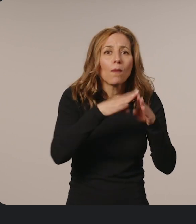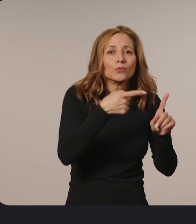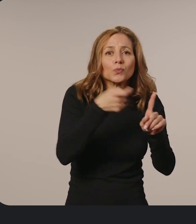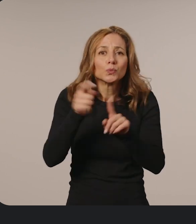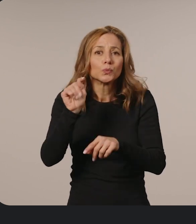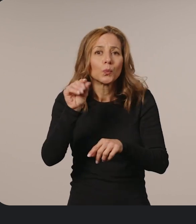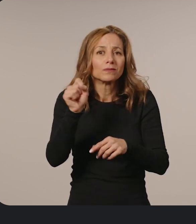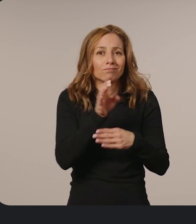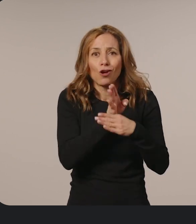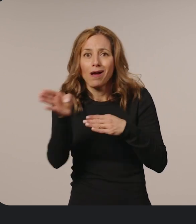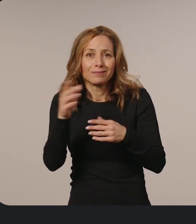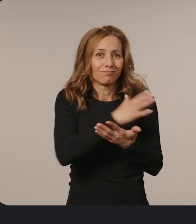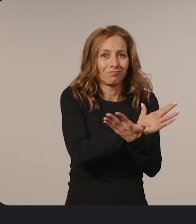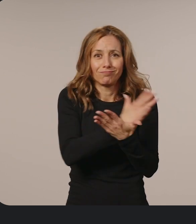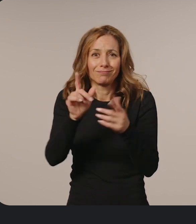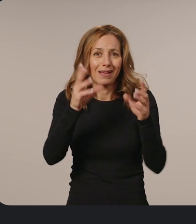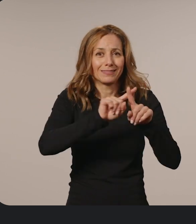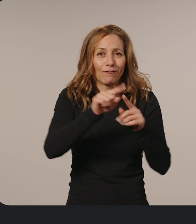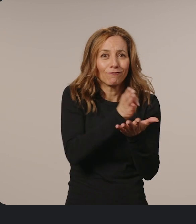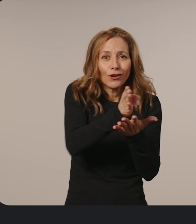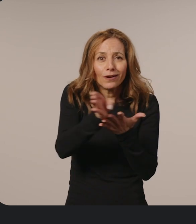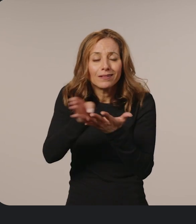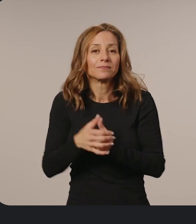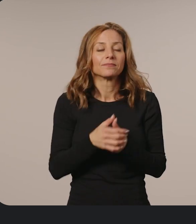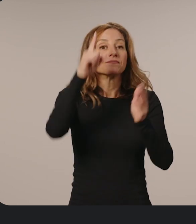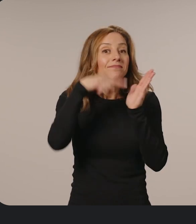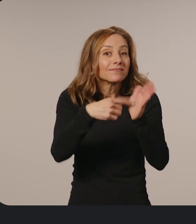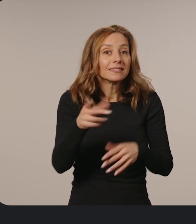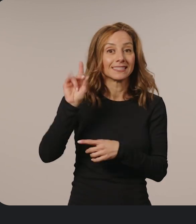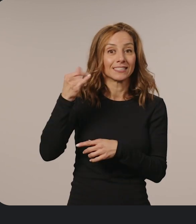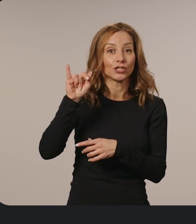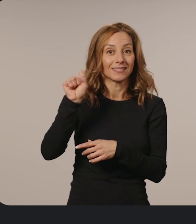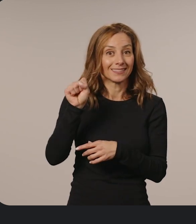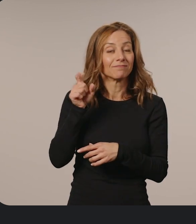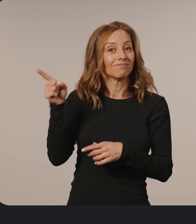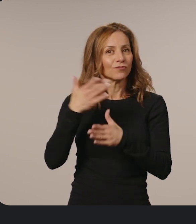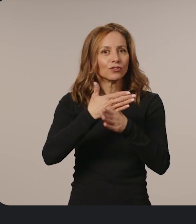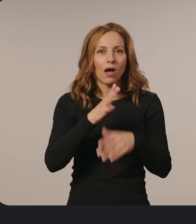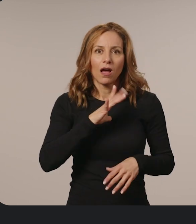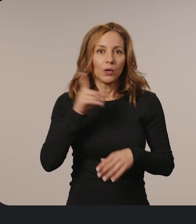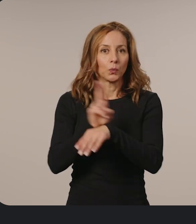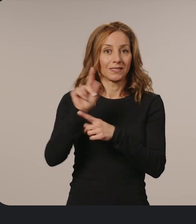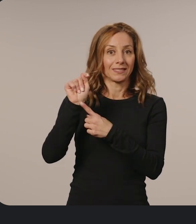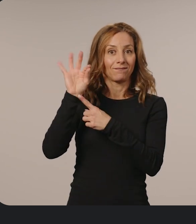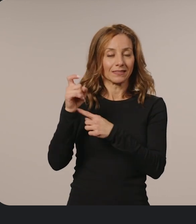tools across a growing number of verticals. Take Digits who shared how they use TFX to develop models